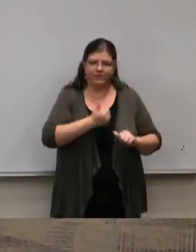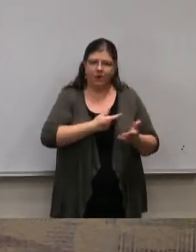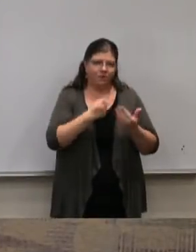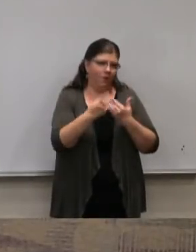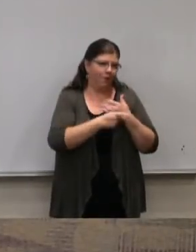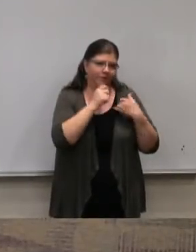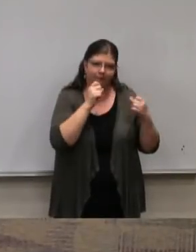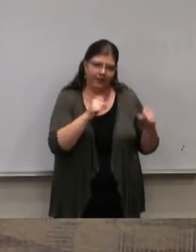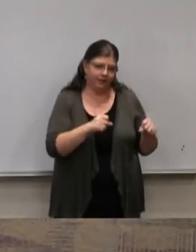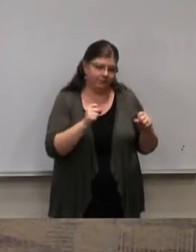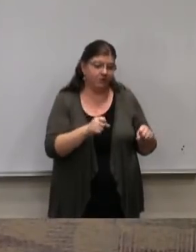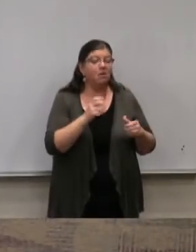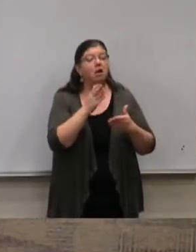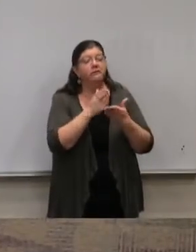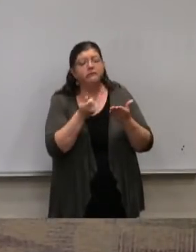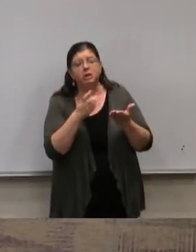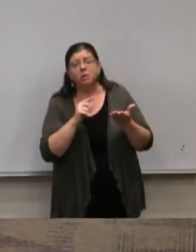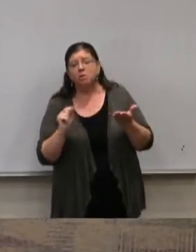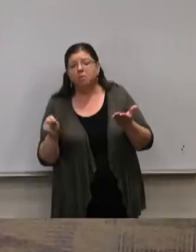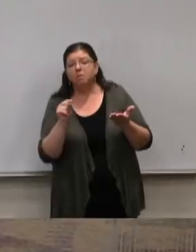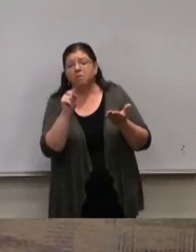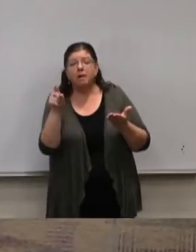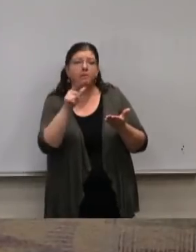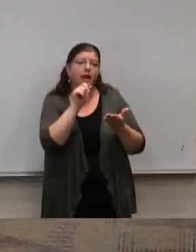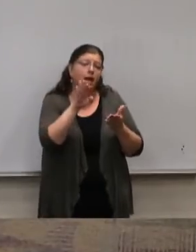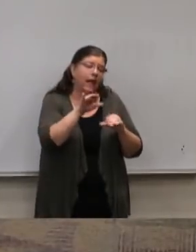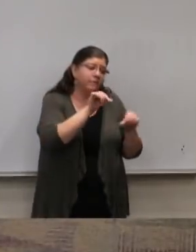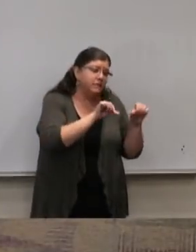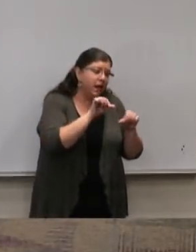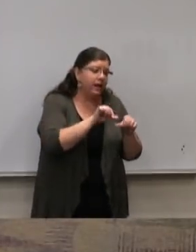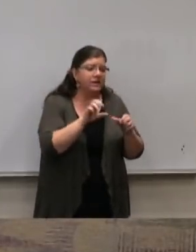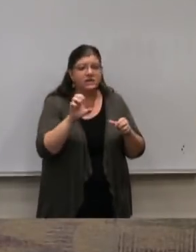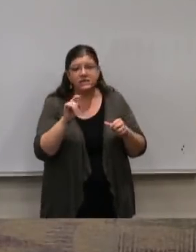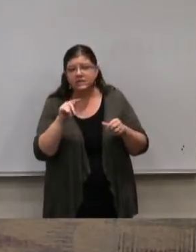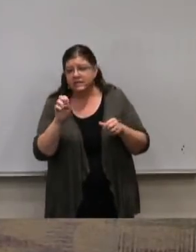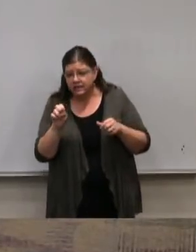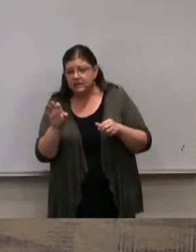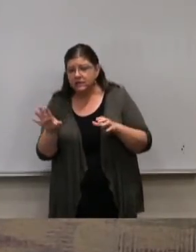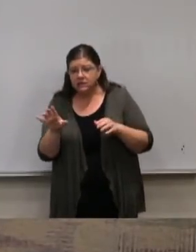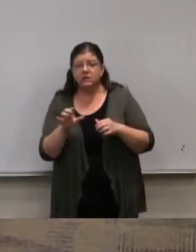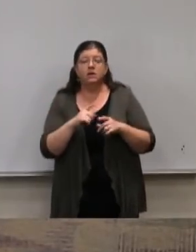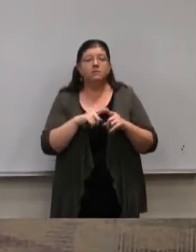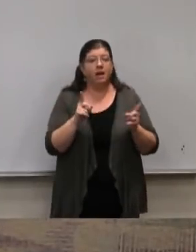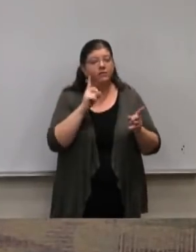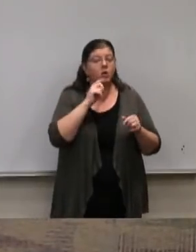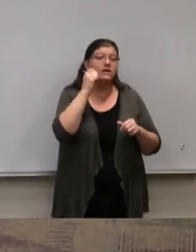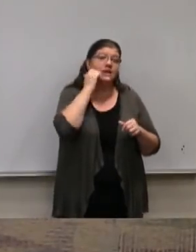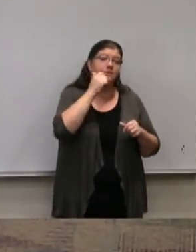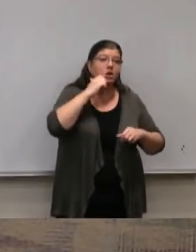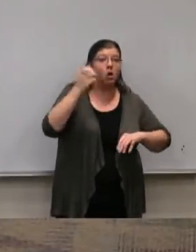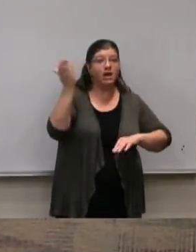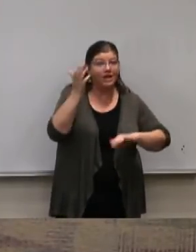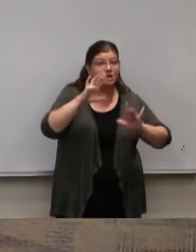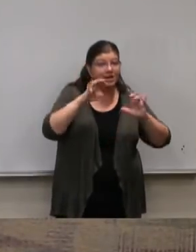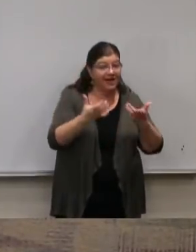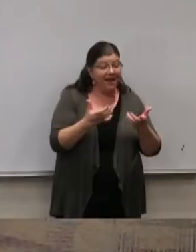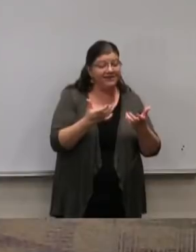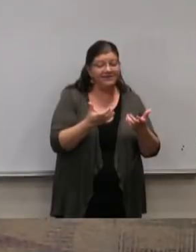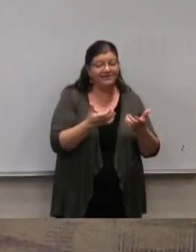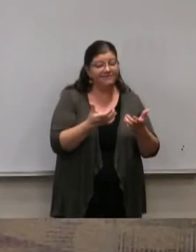We're going to have some exceptions to that, especially in lab sciences and in the CTE programs, but for a typical lecture class that's,